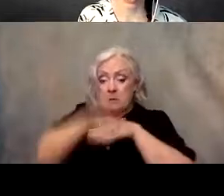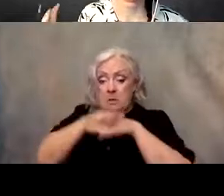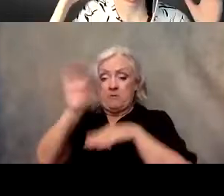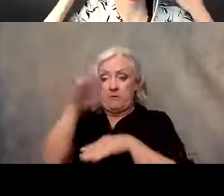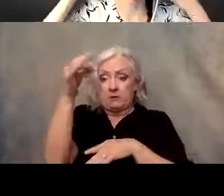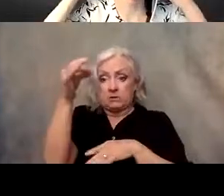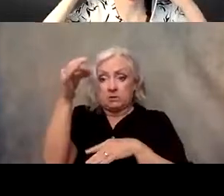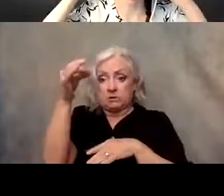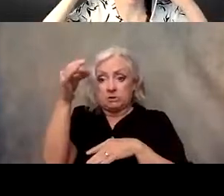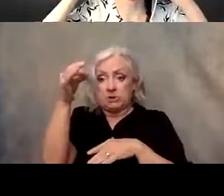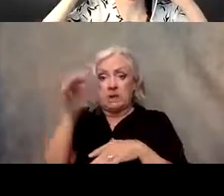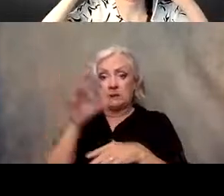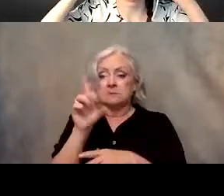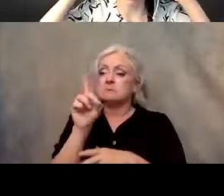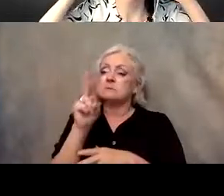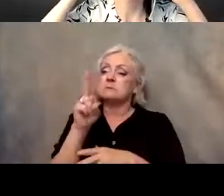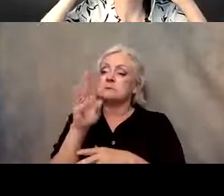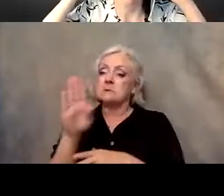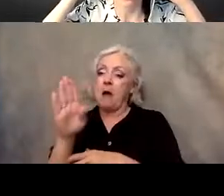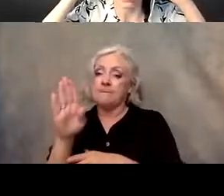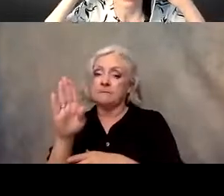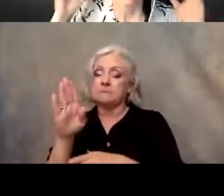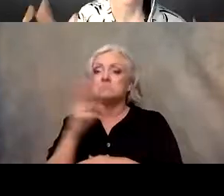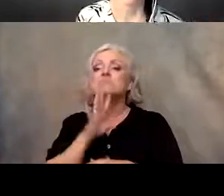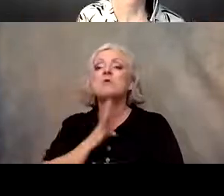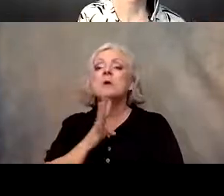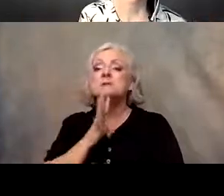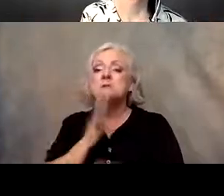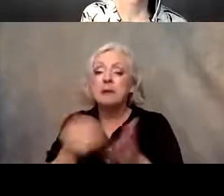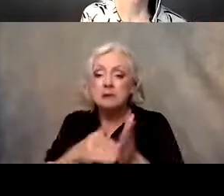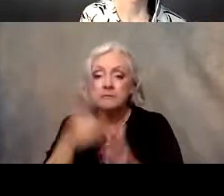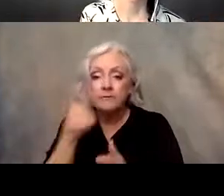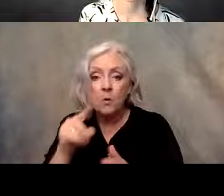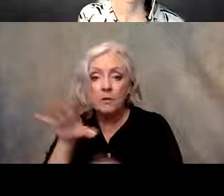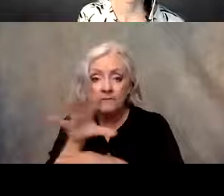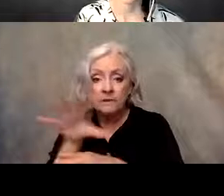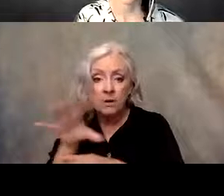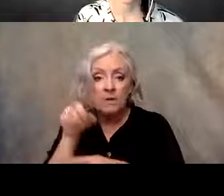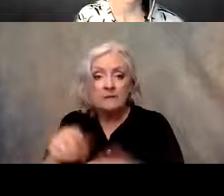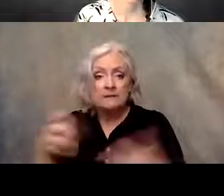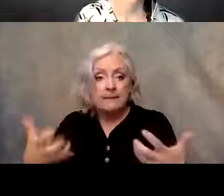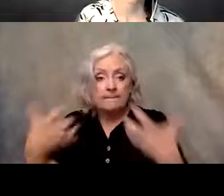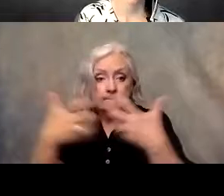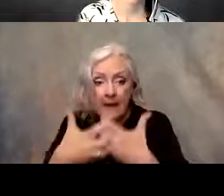or re-voiced, for the video. This matches in the tonality, the emotion,